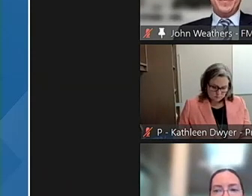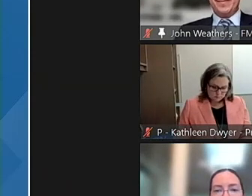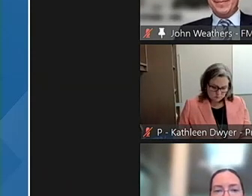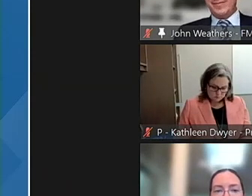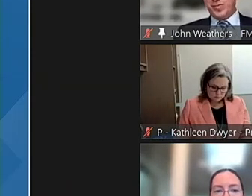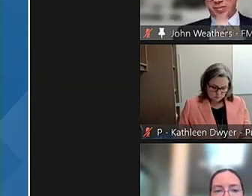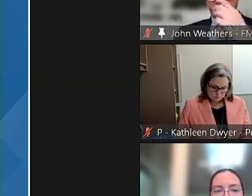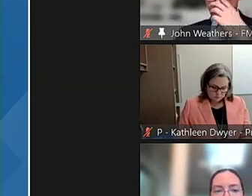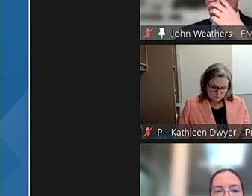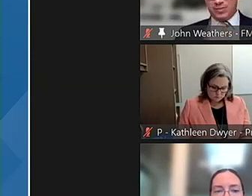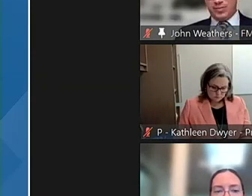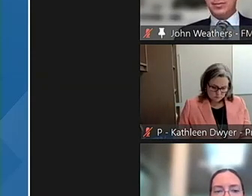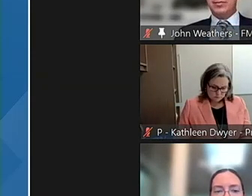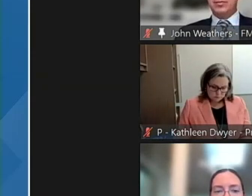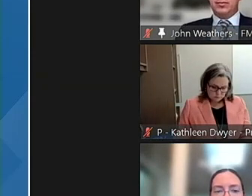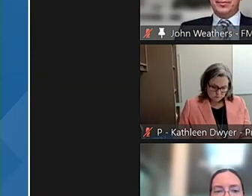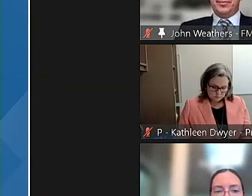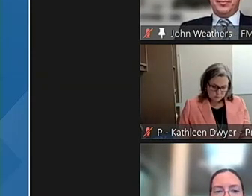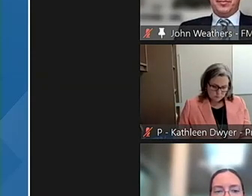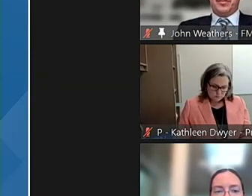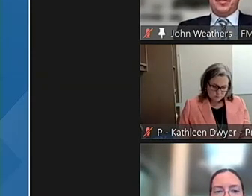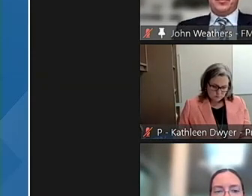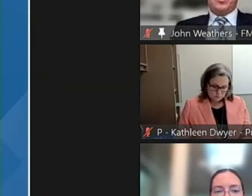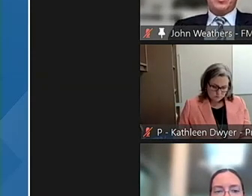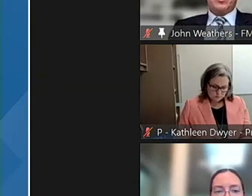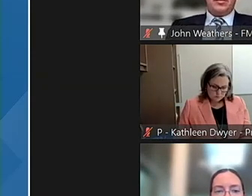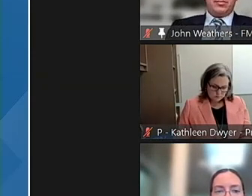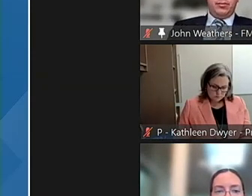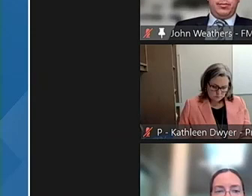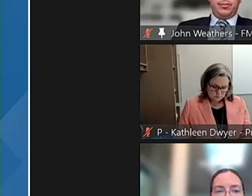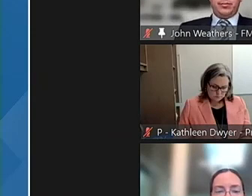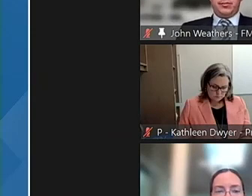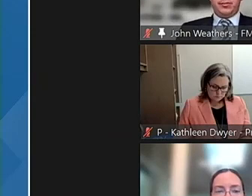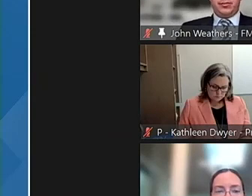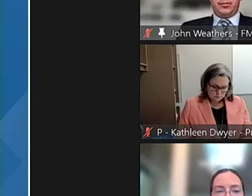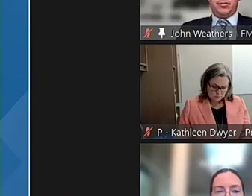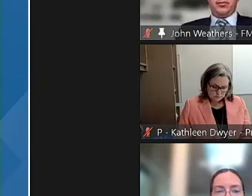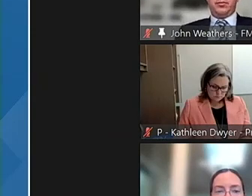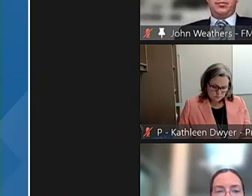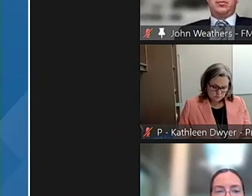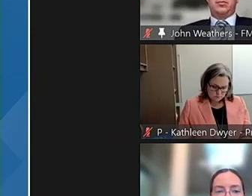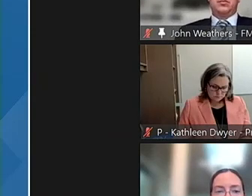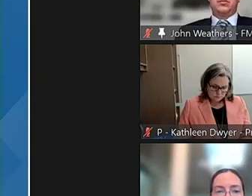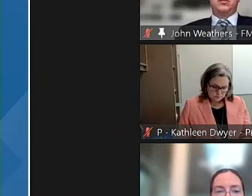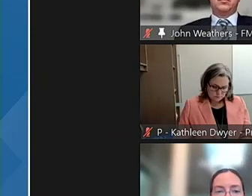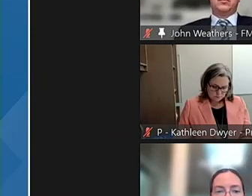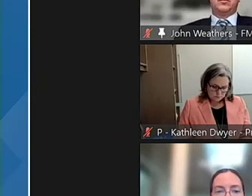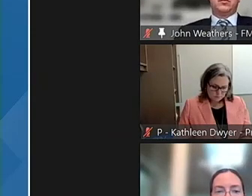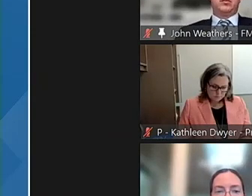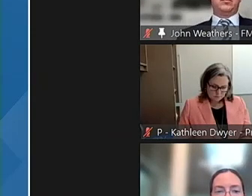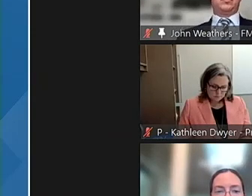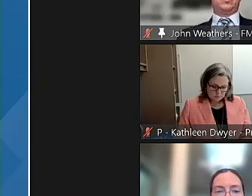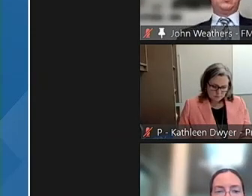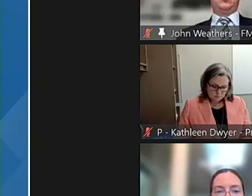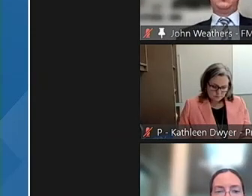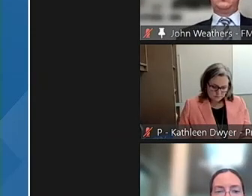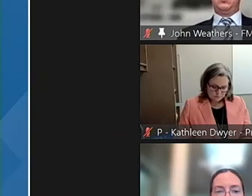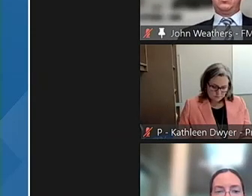the morning. What I would like though is if you could get the materials so that the committee could send the name. Well, if you could put the name in the